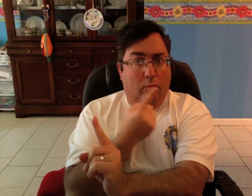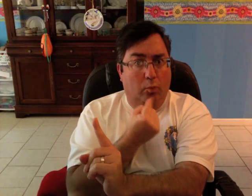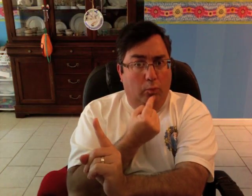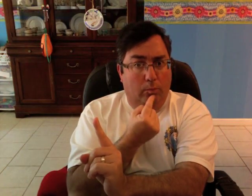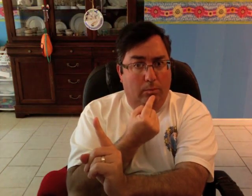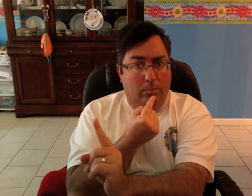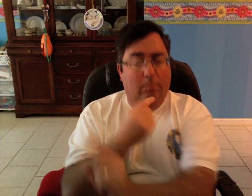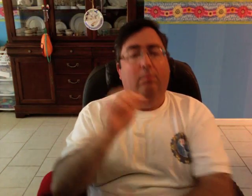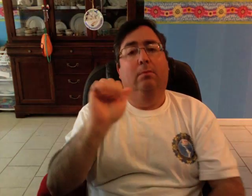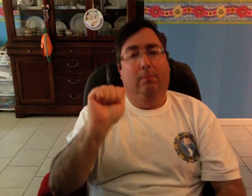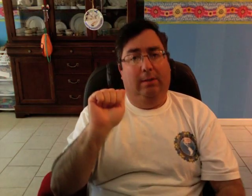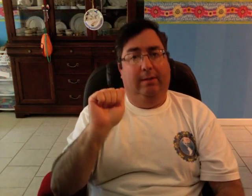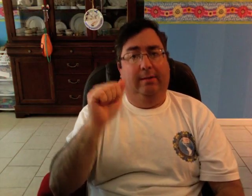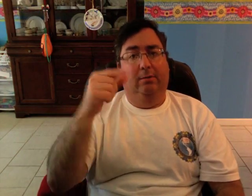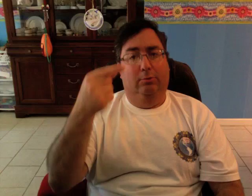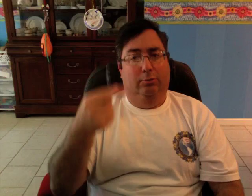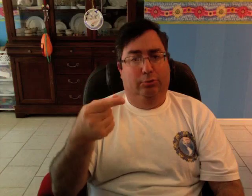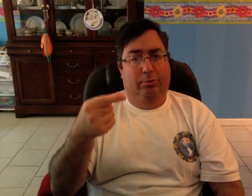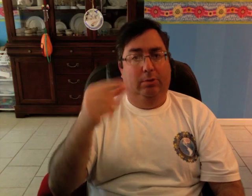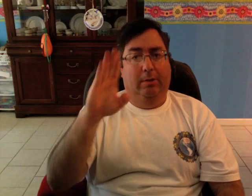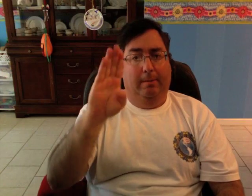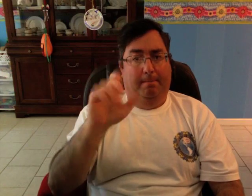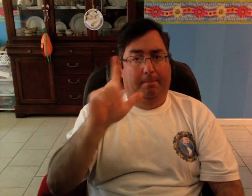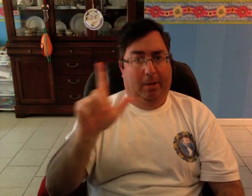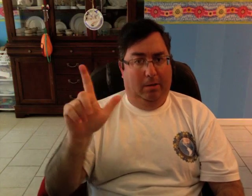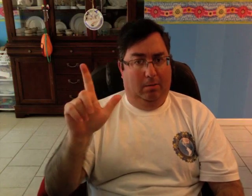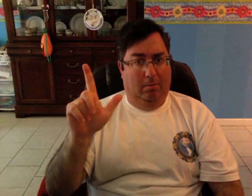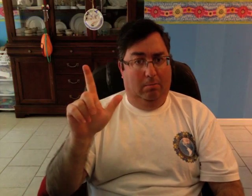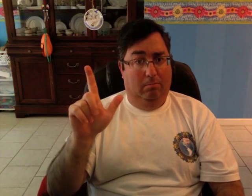Alexander Graham Bell --